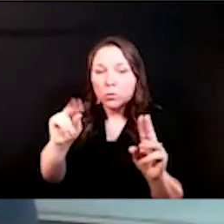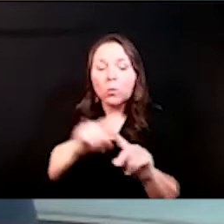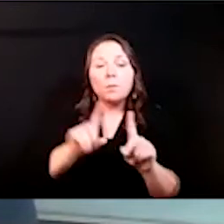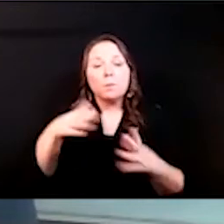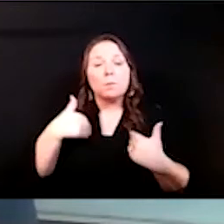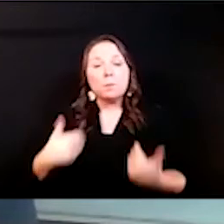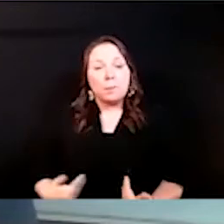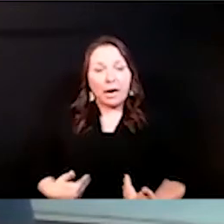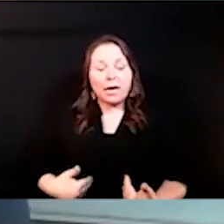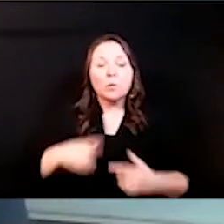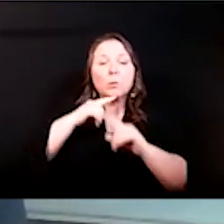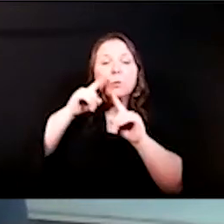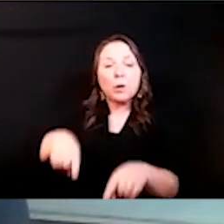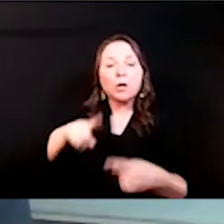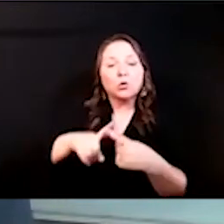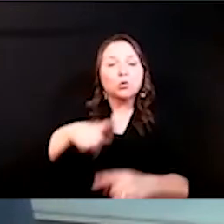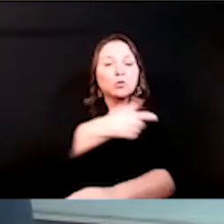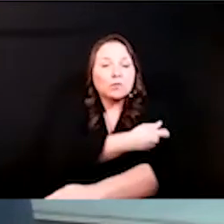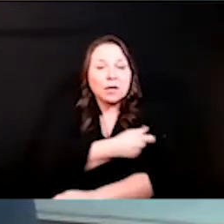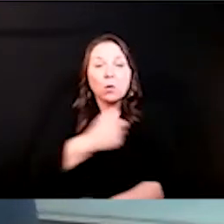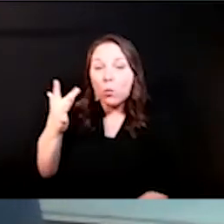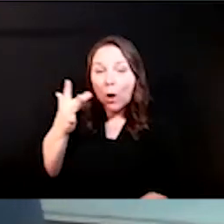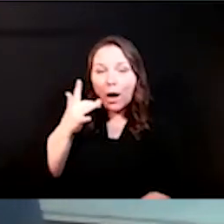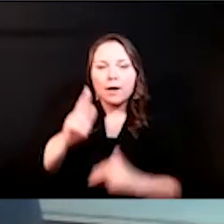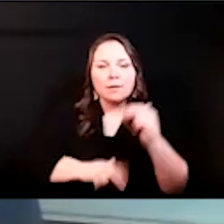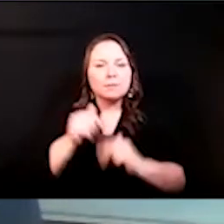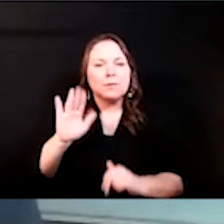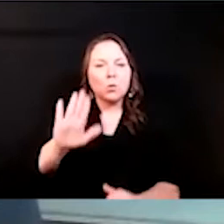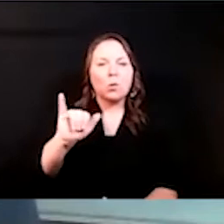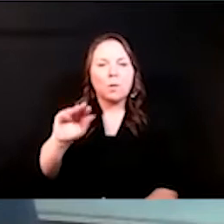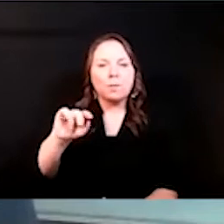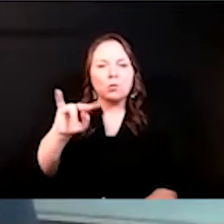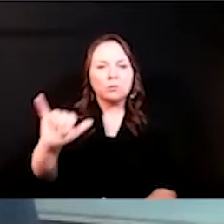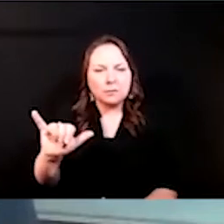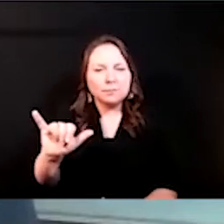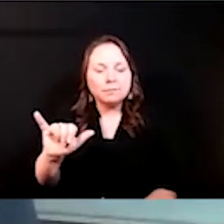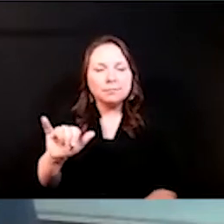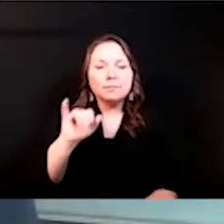ACTUALLY THAT YOUR BODY IS REACTING TO THE VACCINE